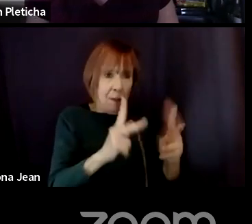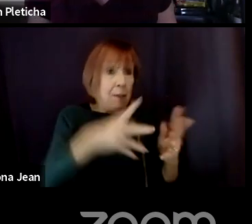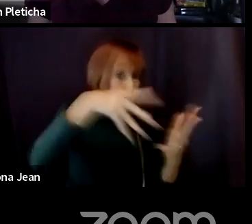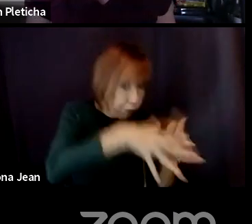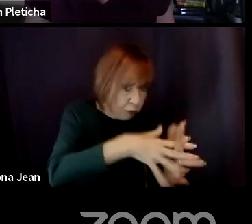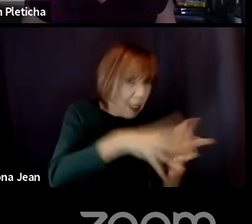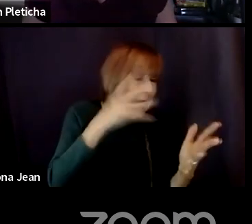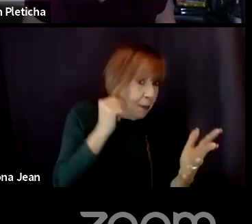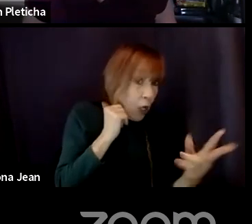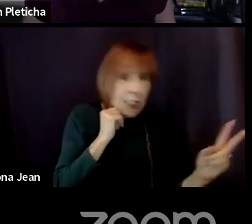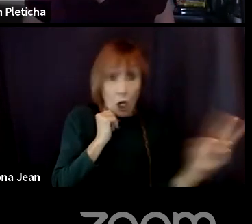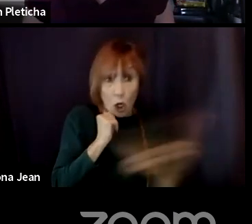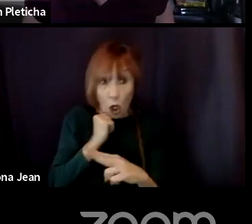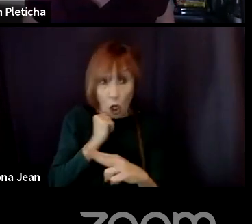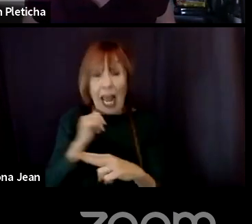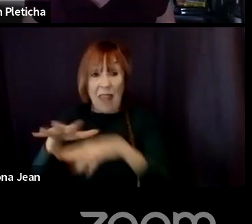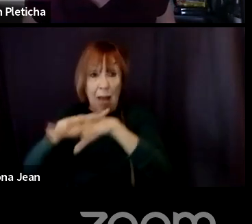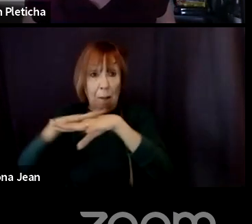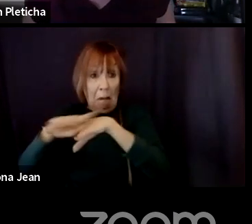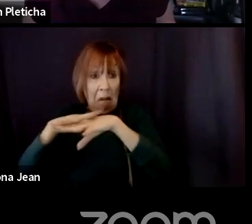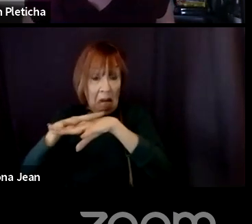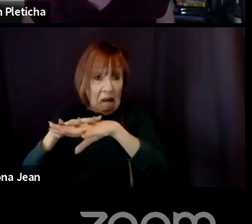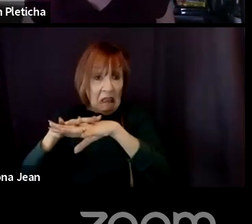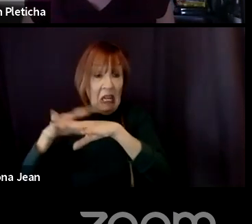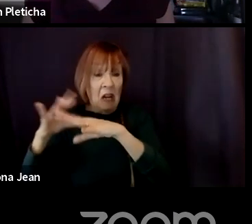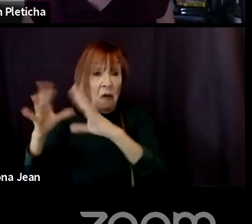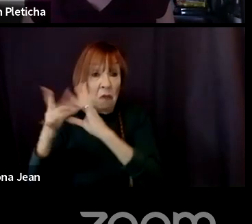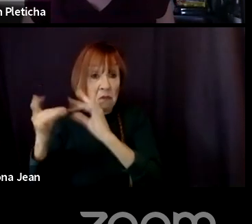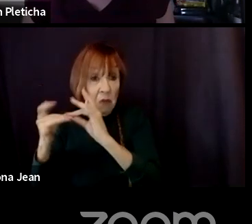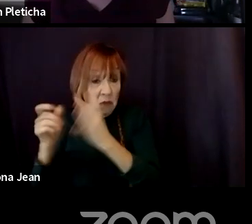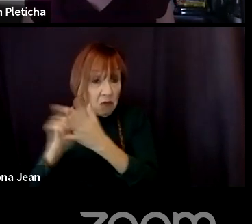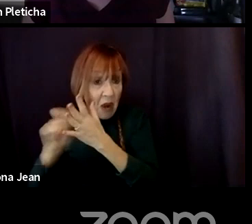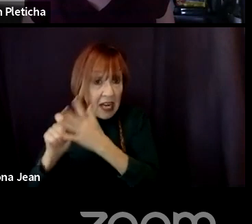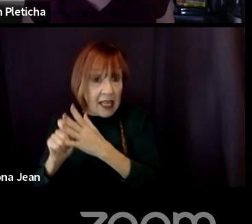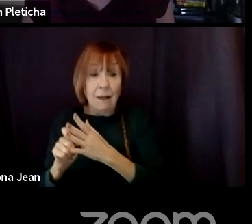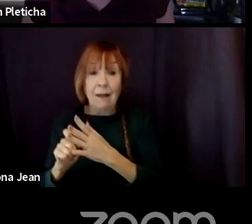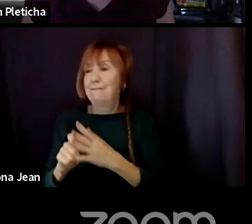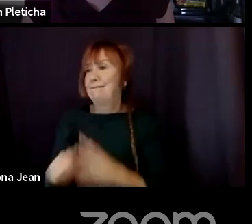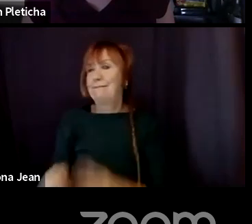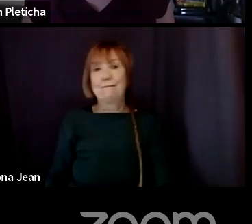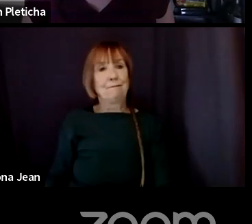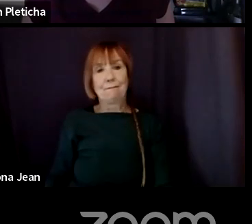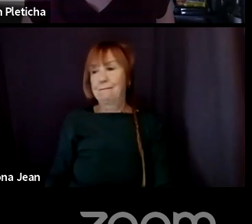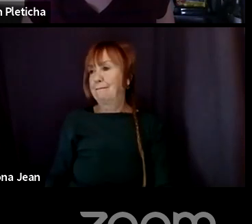what we usually see as missing is the nuance. Like we would go, oh, well, I would never do that.